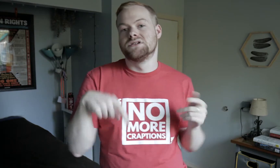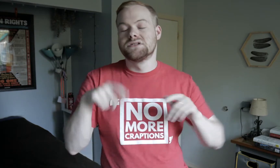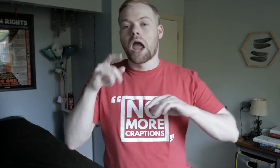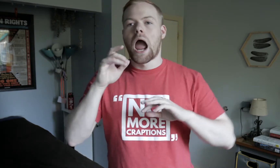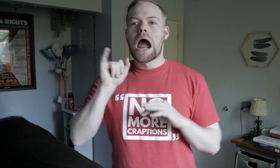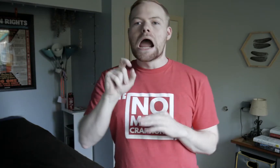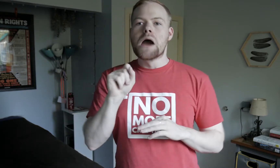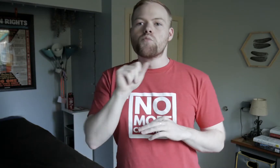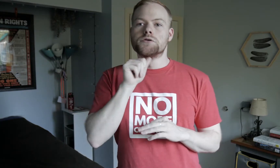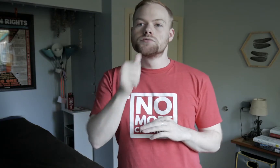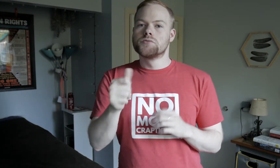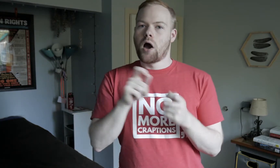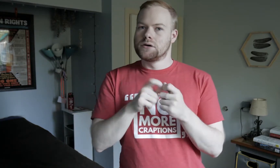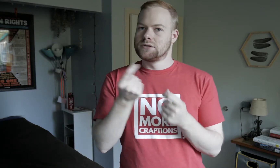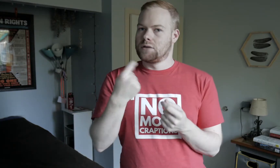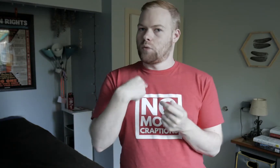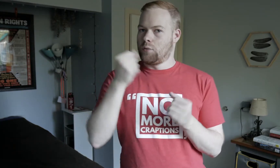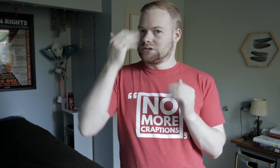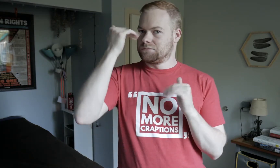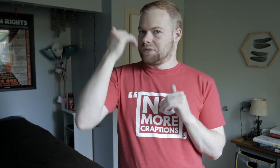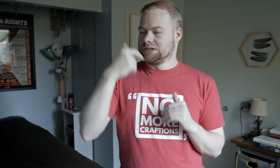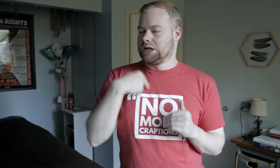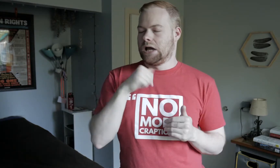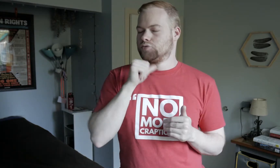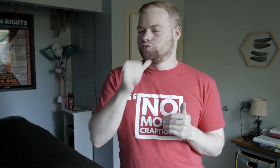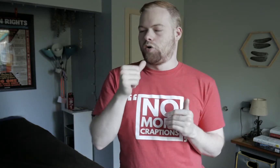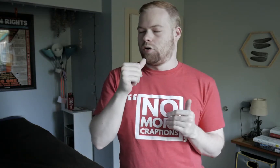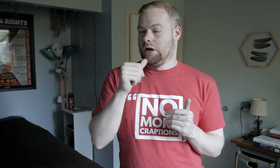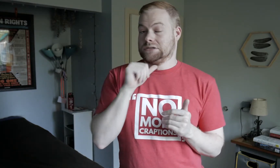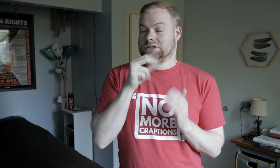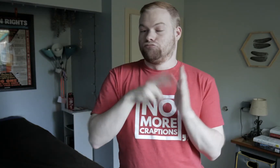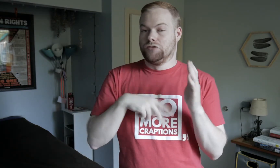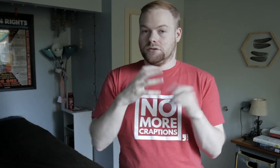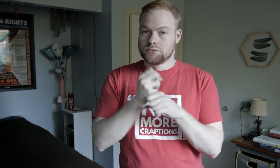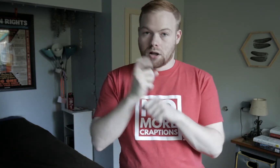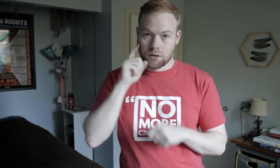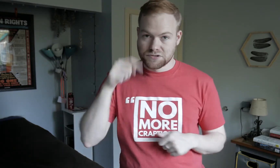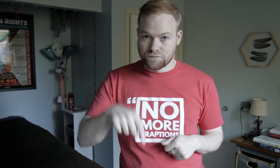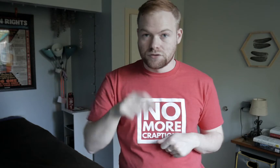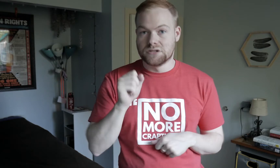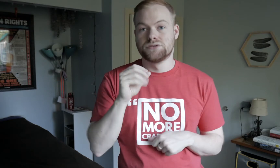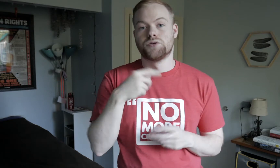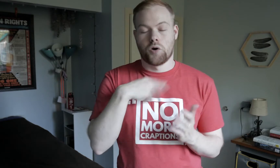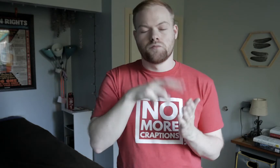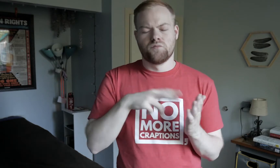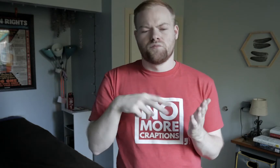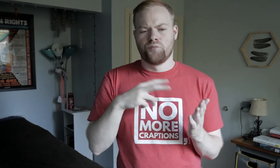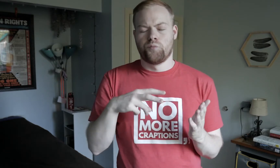It was not exactly what I was expecting. I didn’t read the synopsis for this, so I was reading it a little confused.